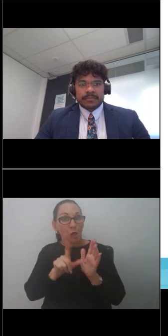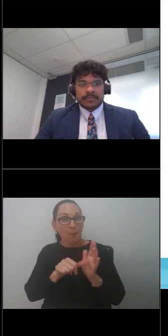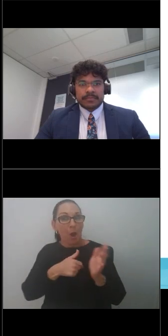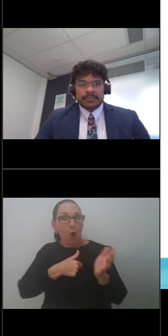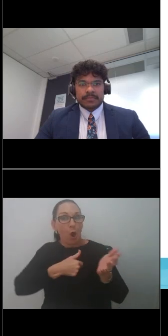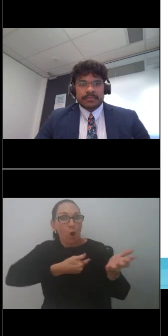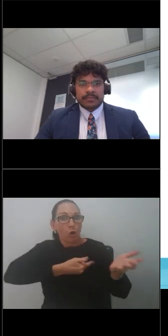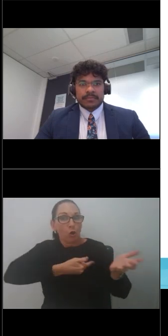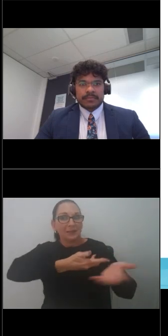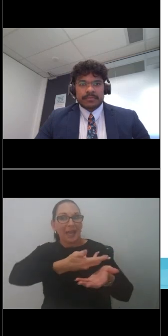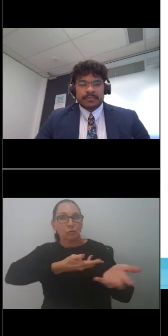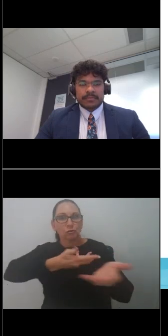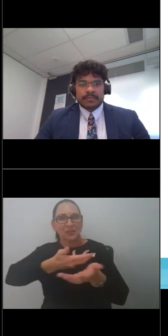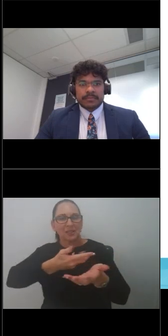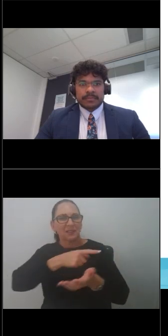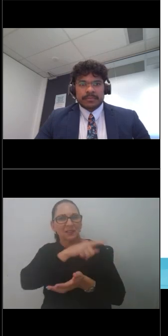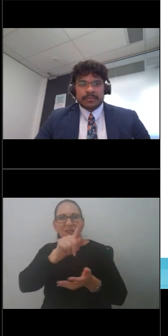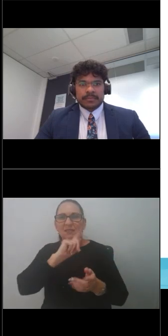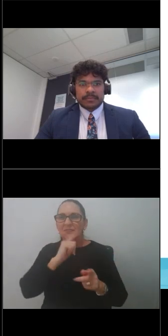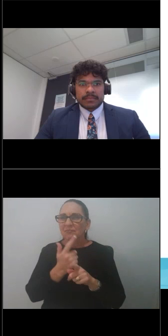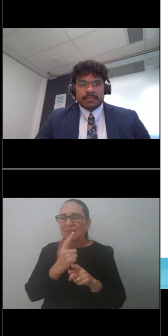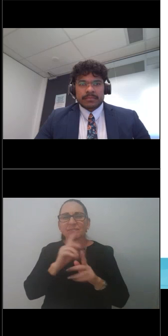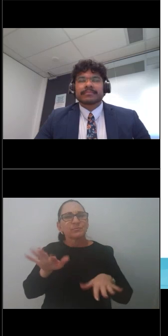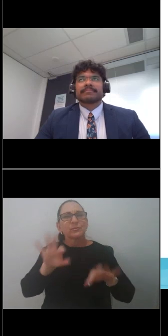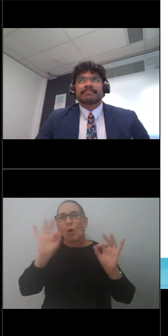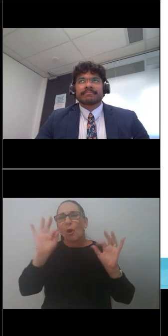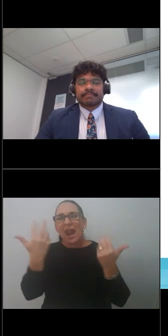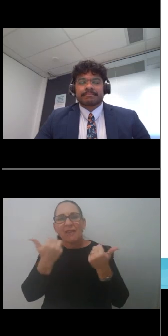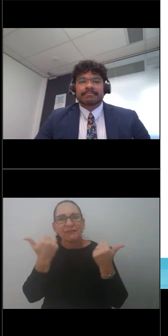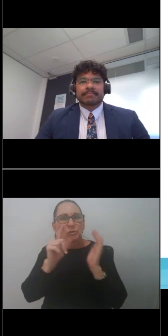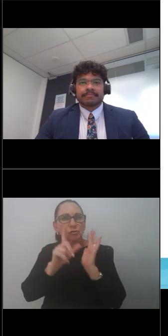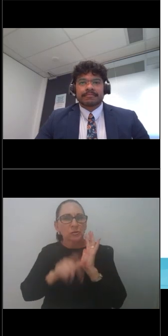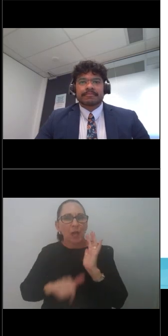yeah but I don't have enough time are you really dumbing it down and you know this doesn't you